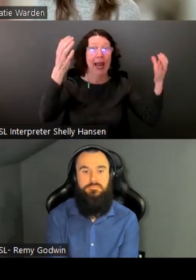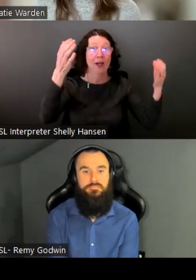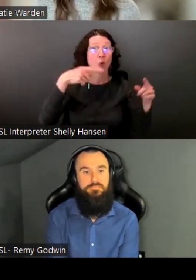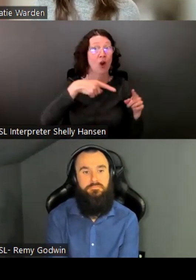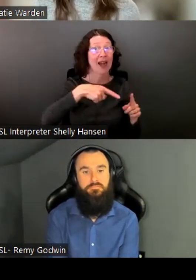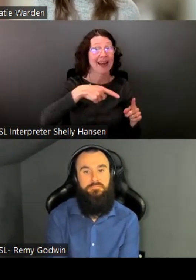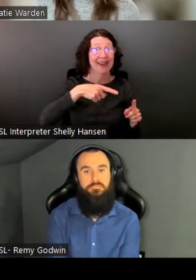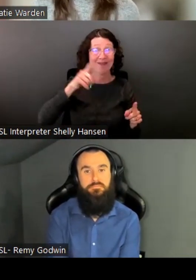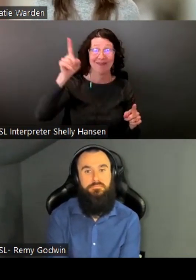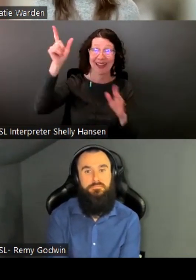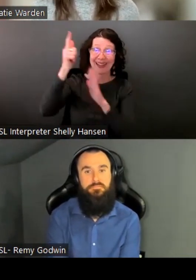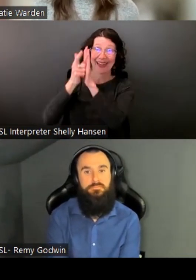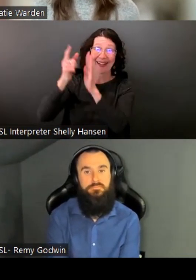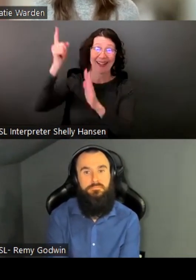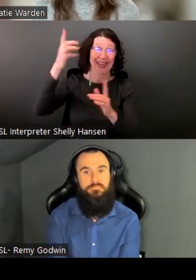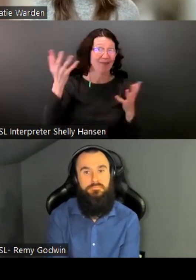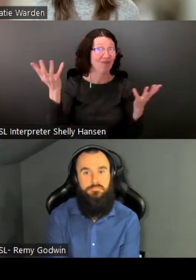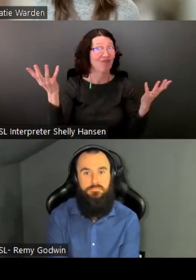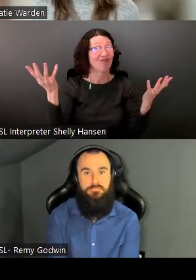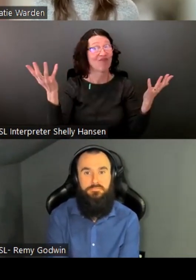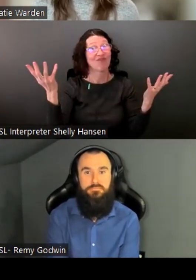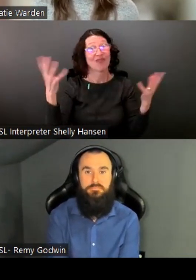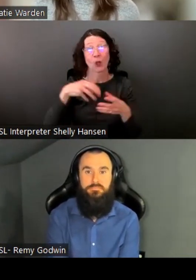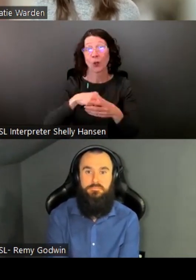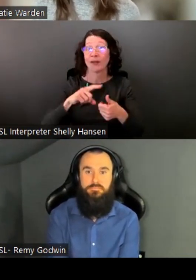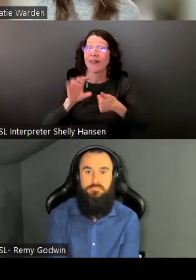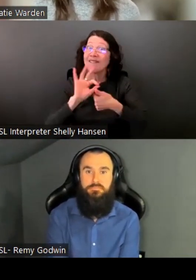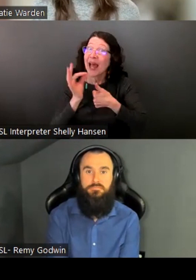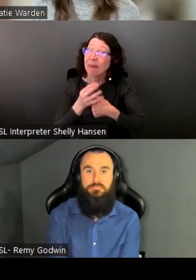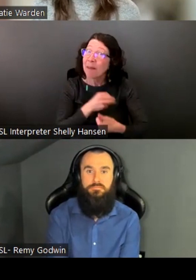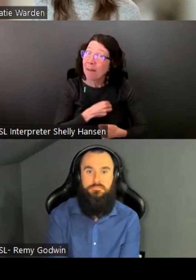It includes any family member, friend, or associate